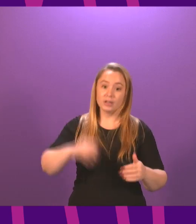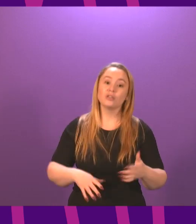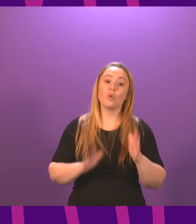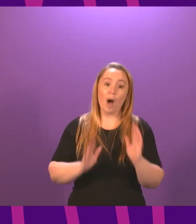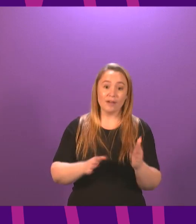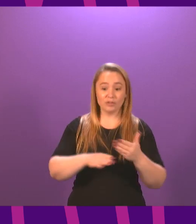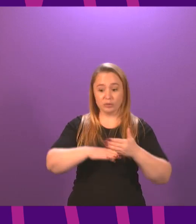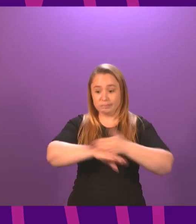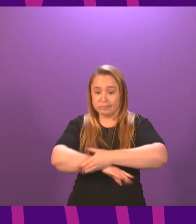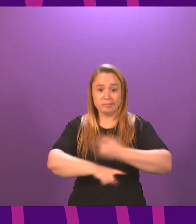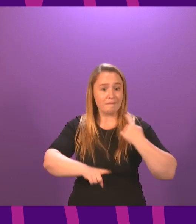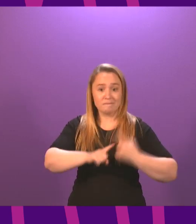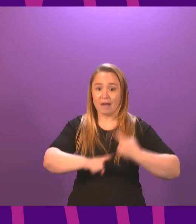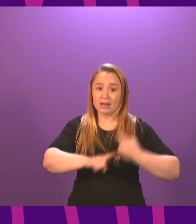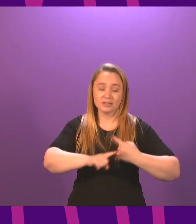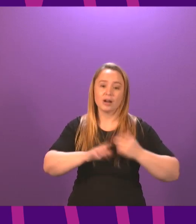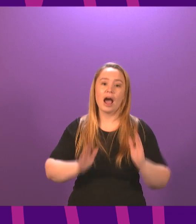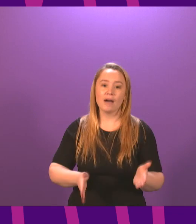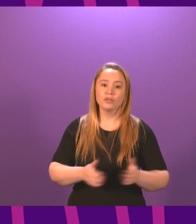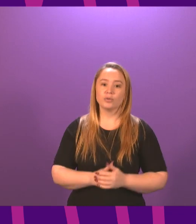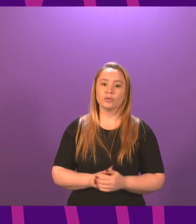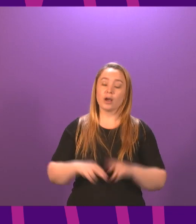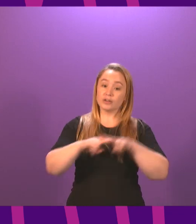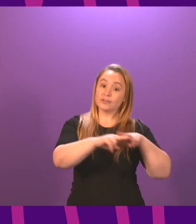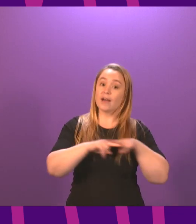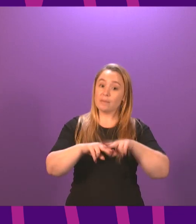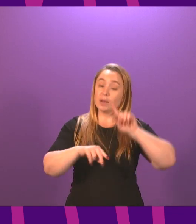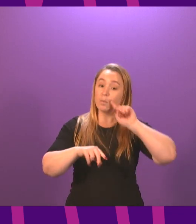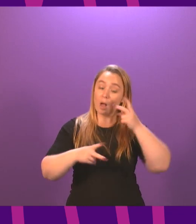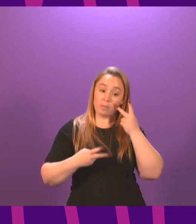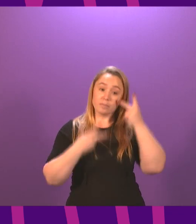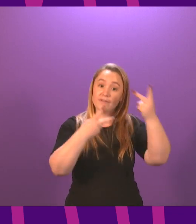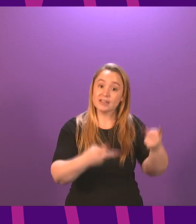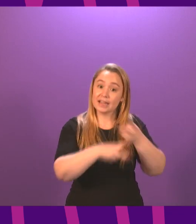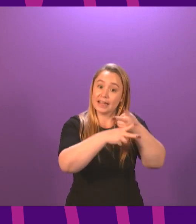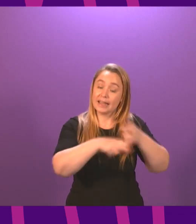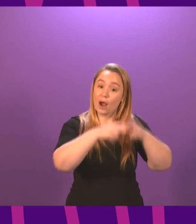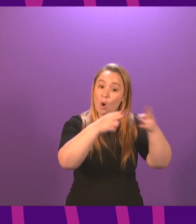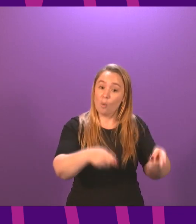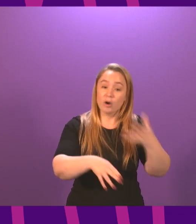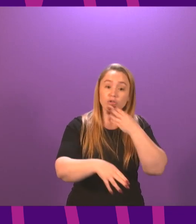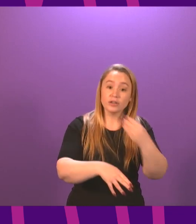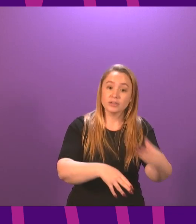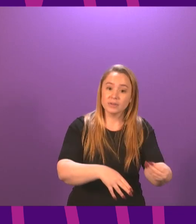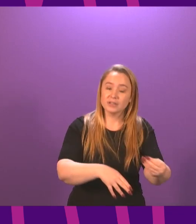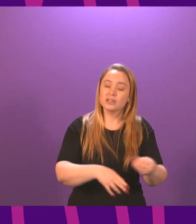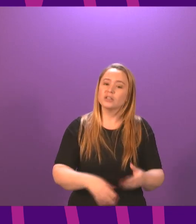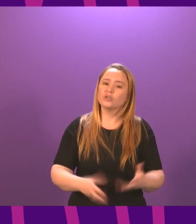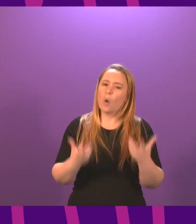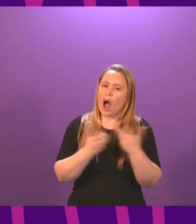work faster than is proposed. Families will be visiting loved ones in care homes at Christmas, so will the First Minister